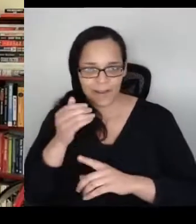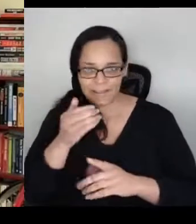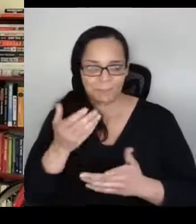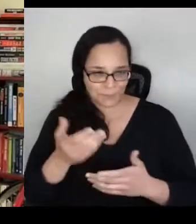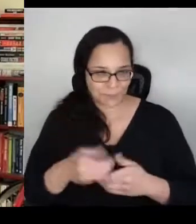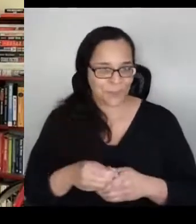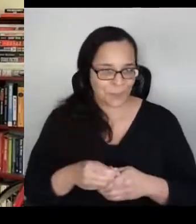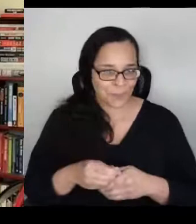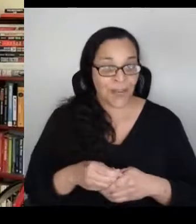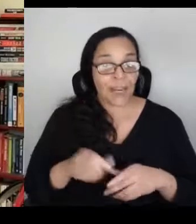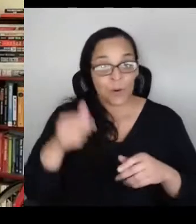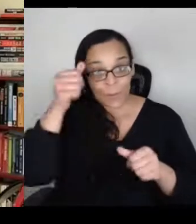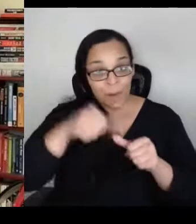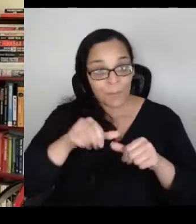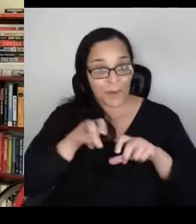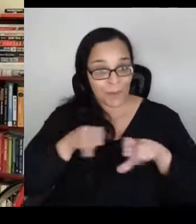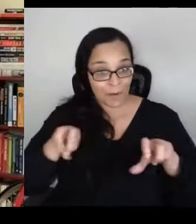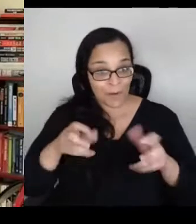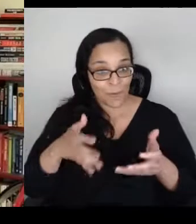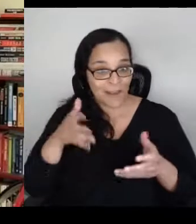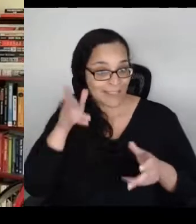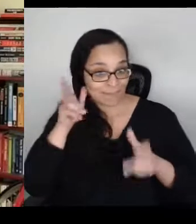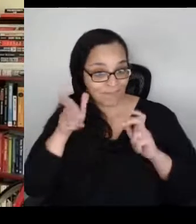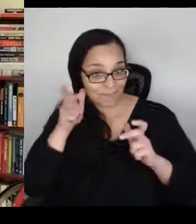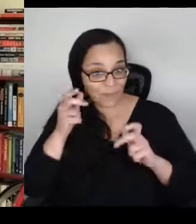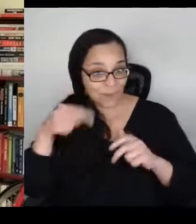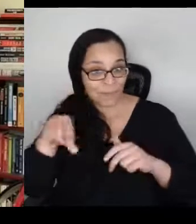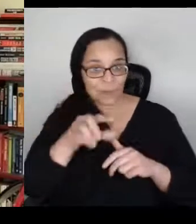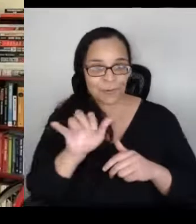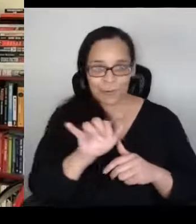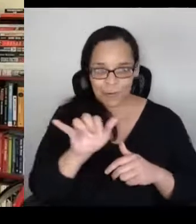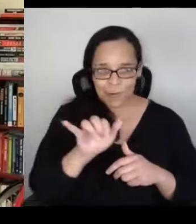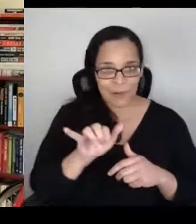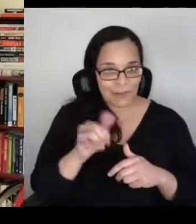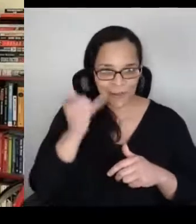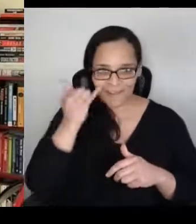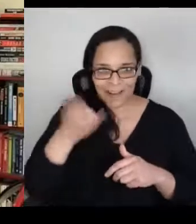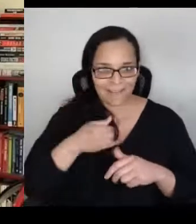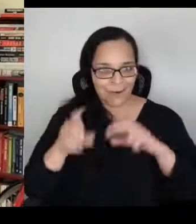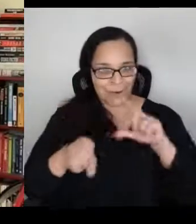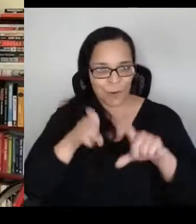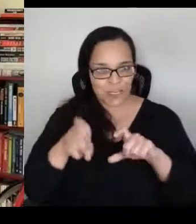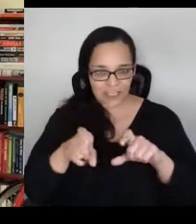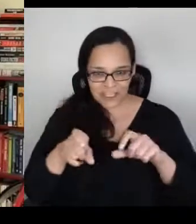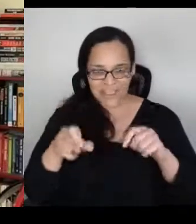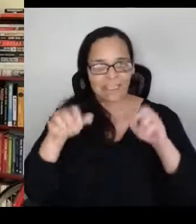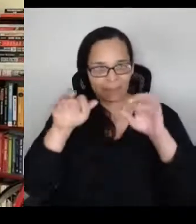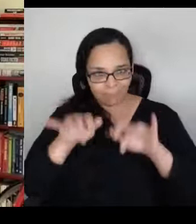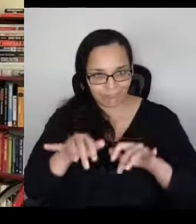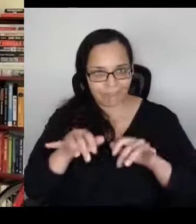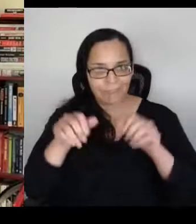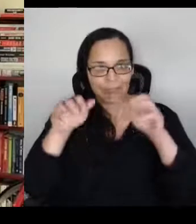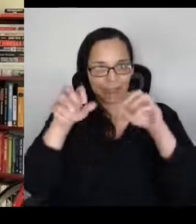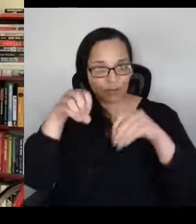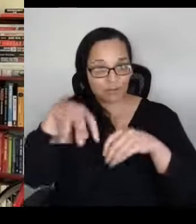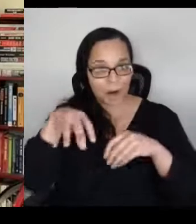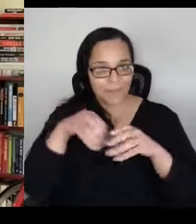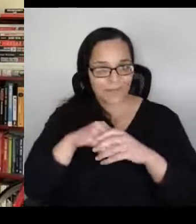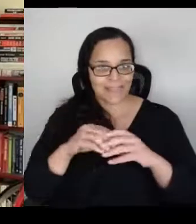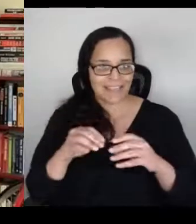from you as well. So please be sure to drop your own questions into the chat on social media, and we will get them here,